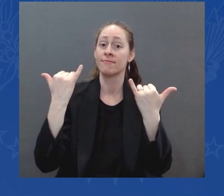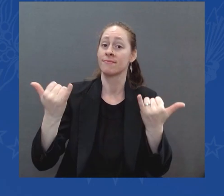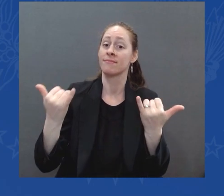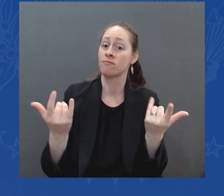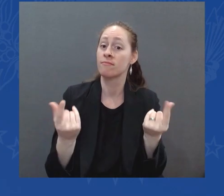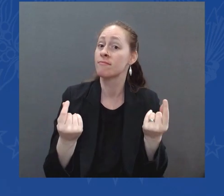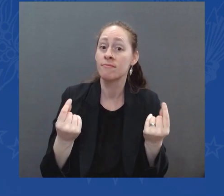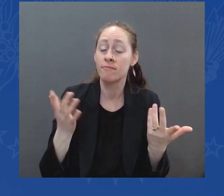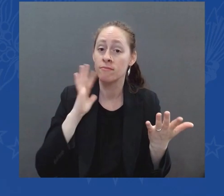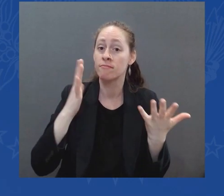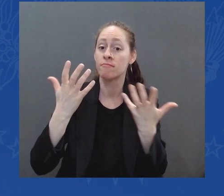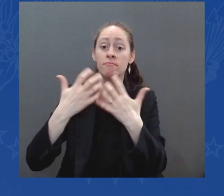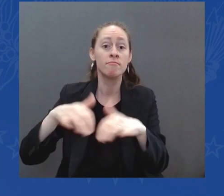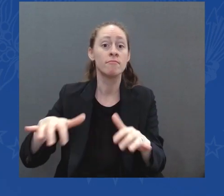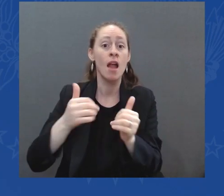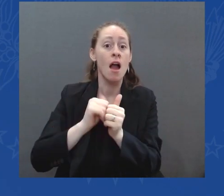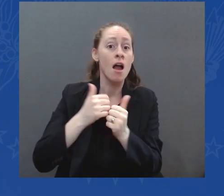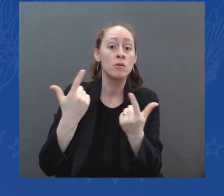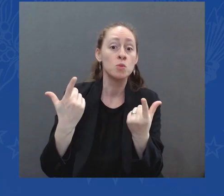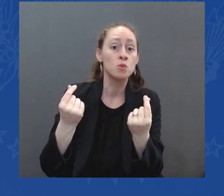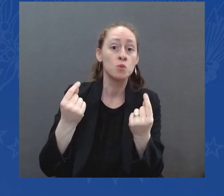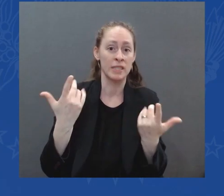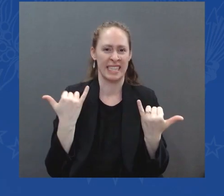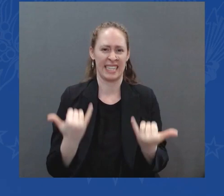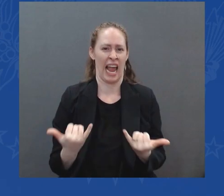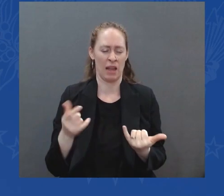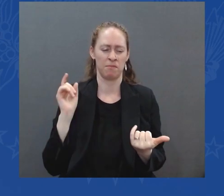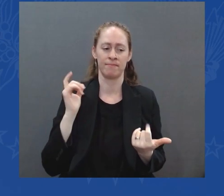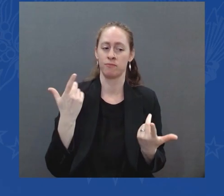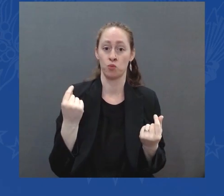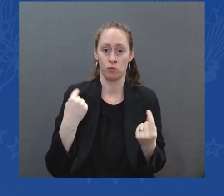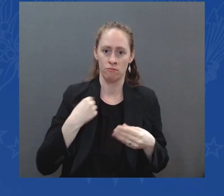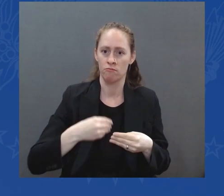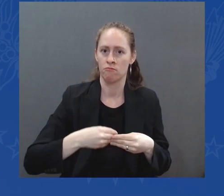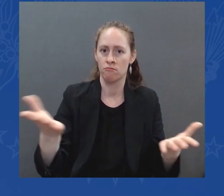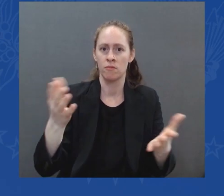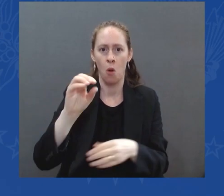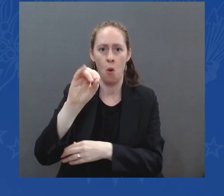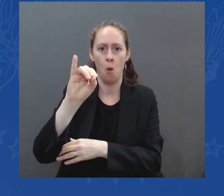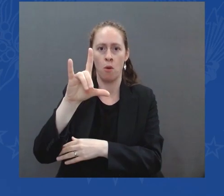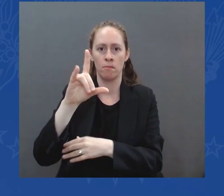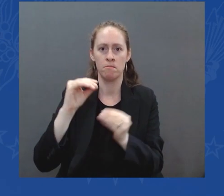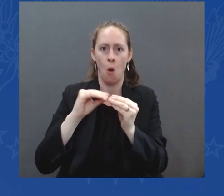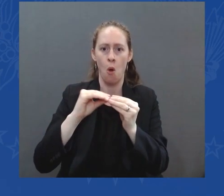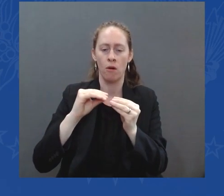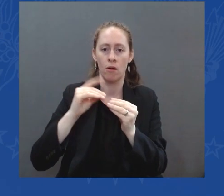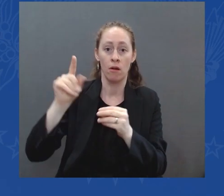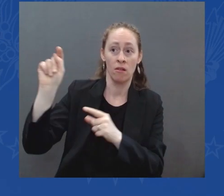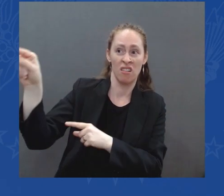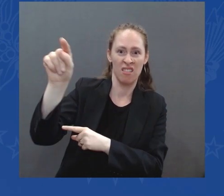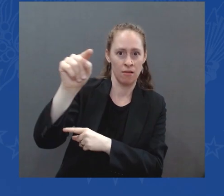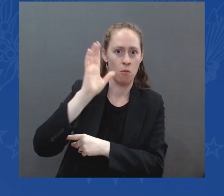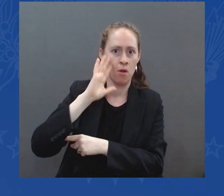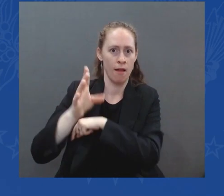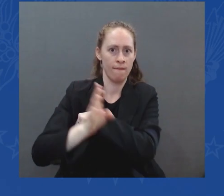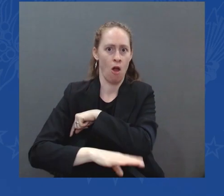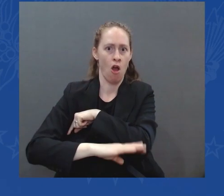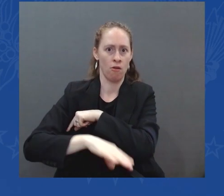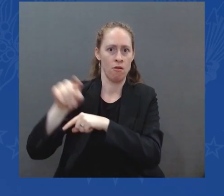That's progress. But some companies have been pretty blunt. They don't want to increase supply because Putin's price hike means higher profits.